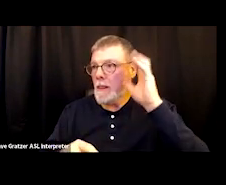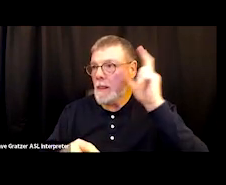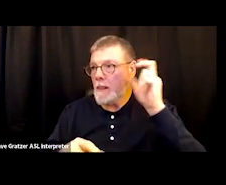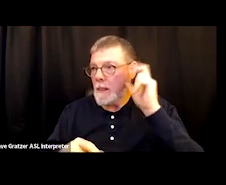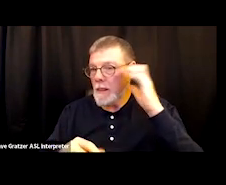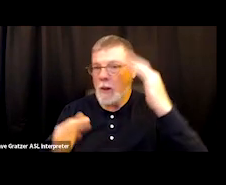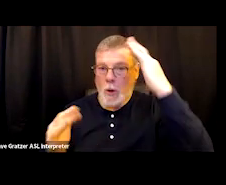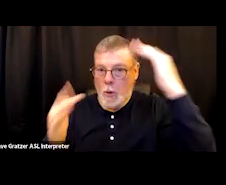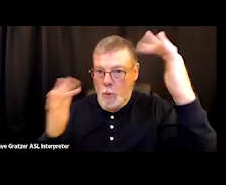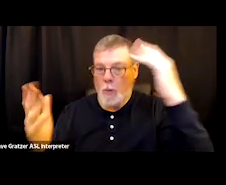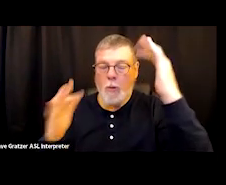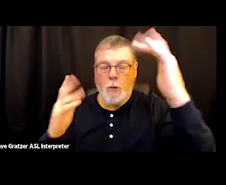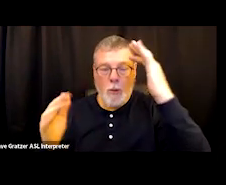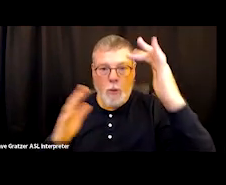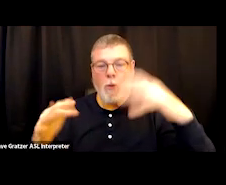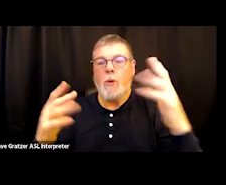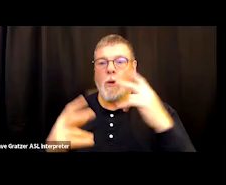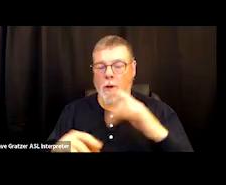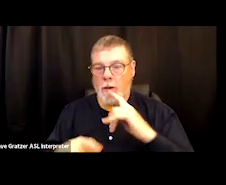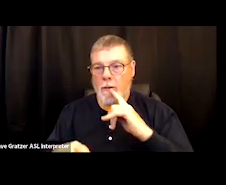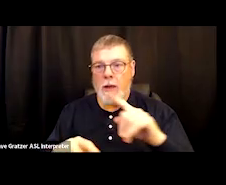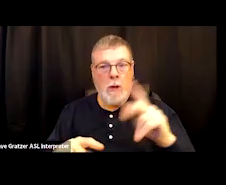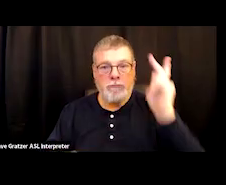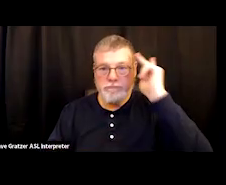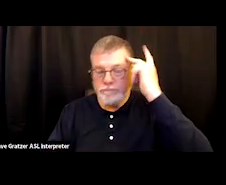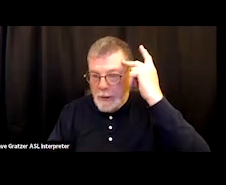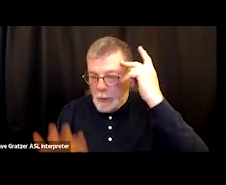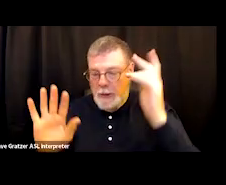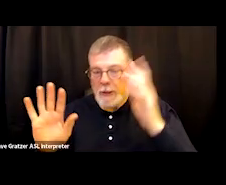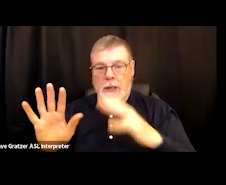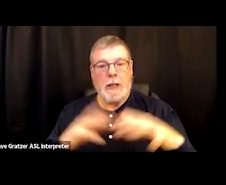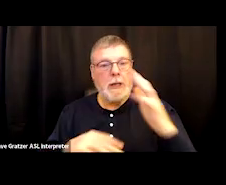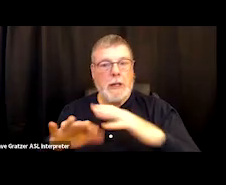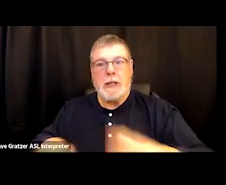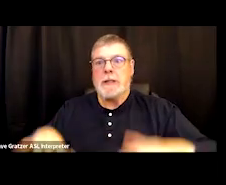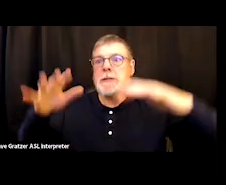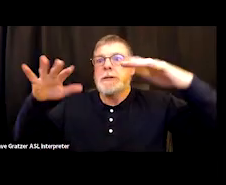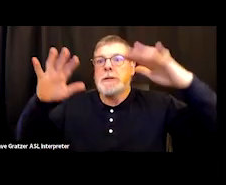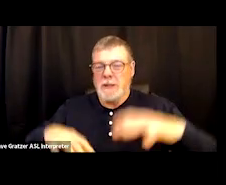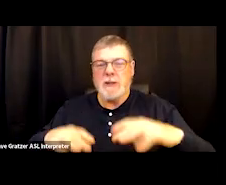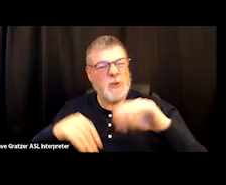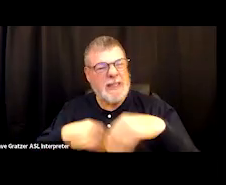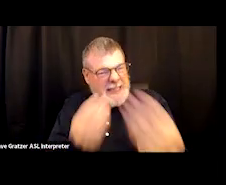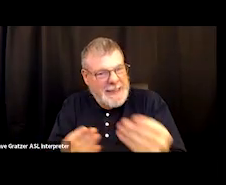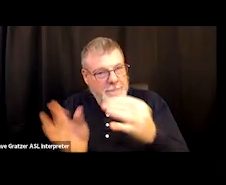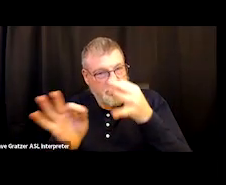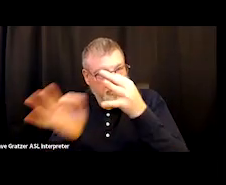a lot of paranoia, a lot of hyper vigilance. And so providing a few descriptions of what you observed